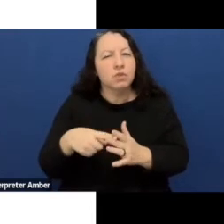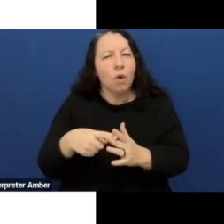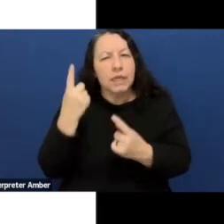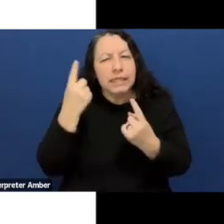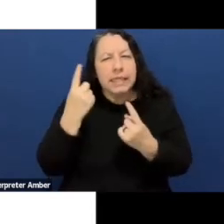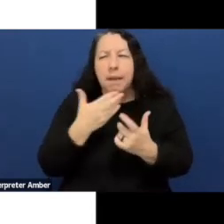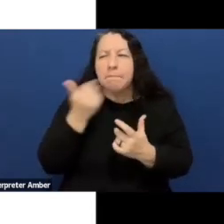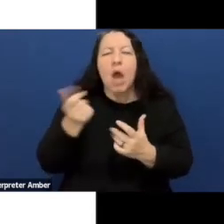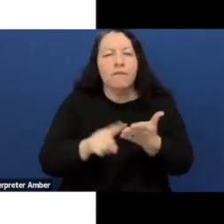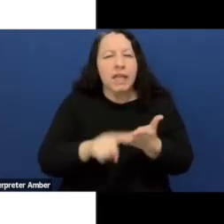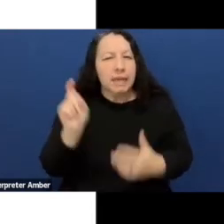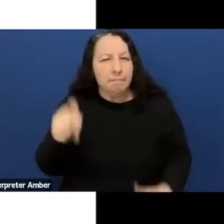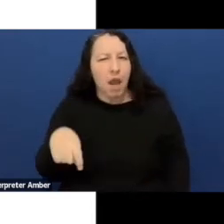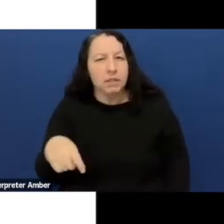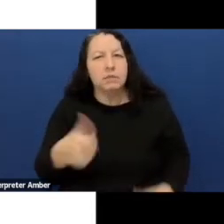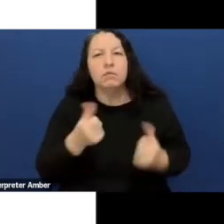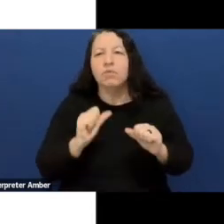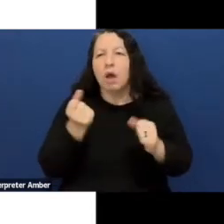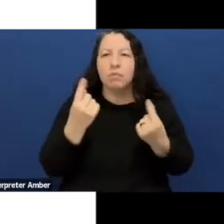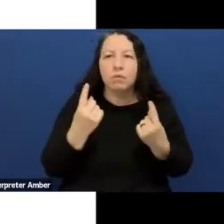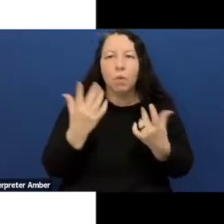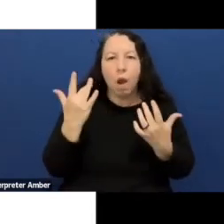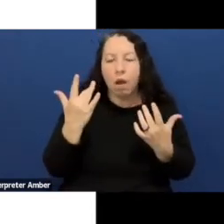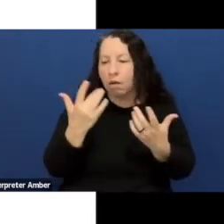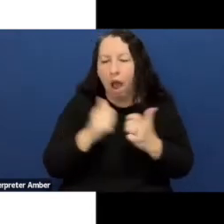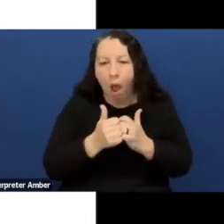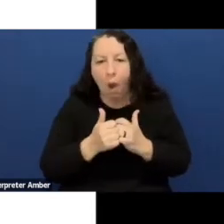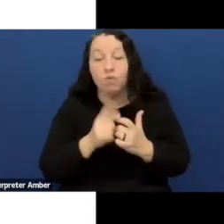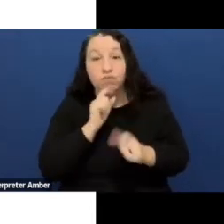at higher risk for Long COVID. But it's a significant finding. And I think that it sort